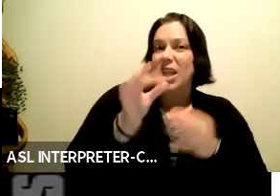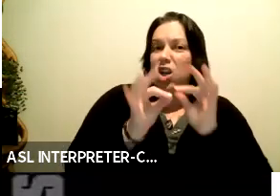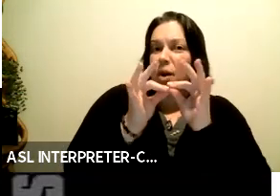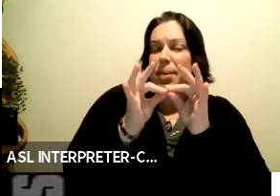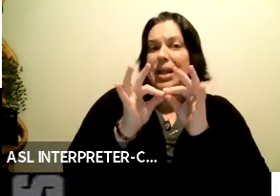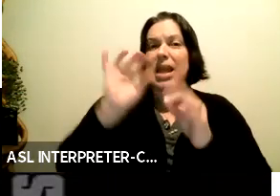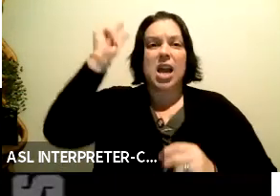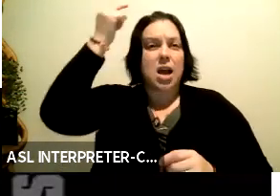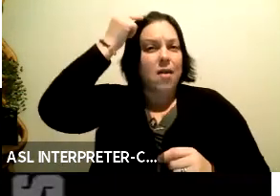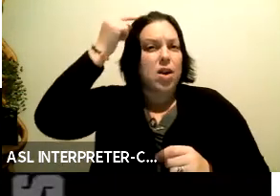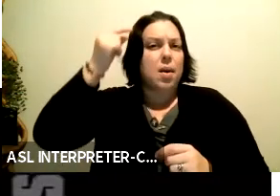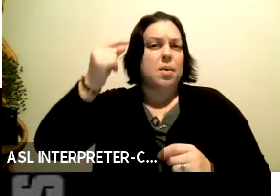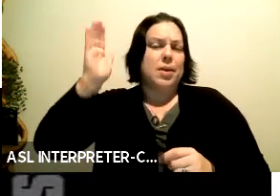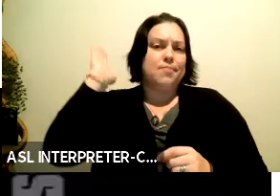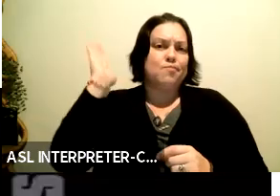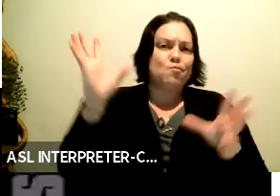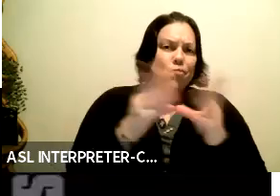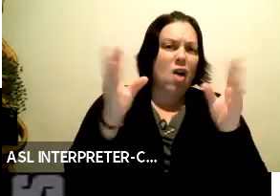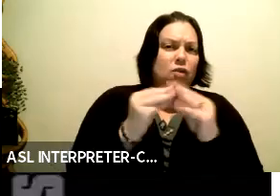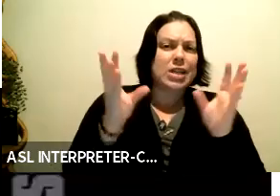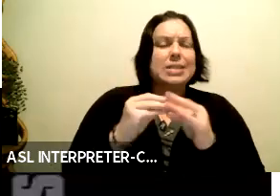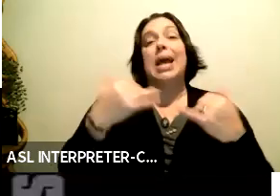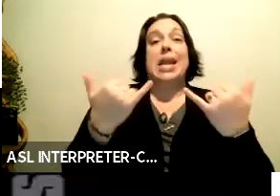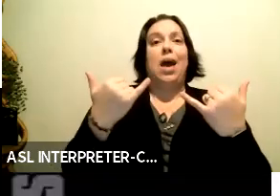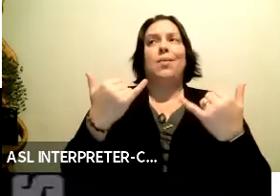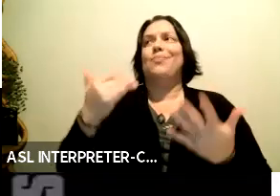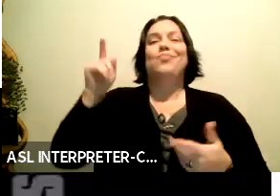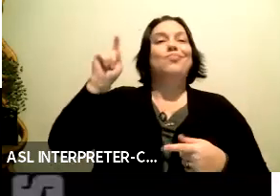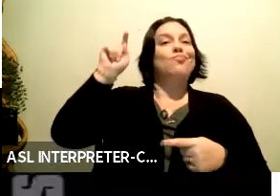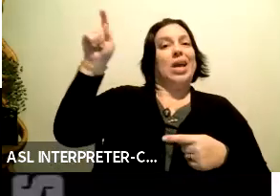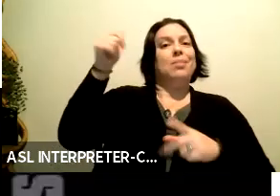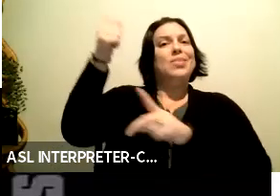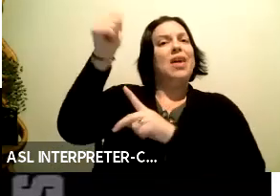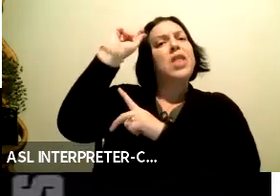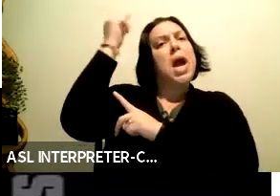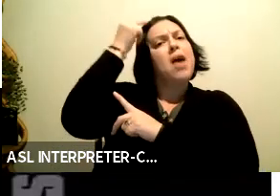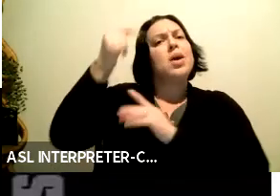conferences and now it's to the point they handle that entirely on their own. Like the capacity has